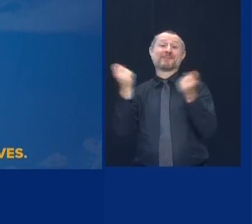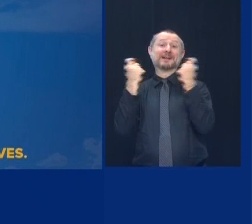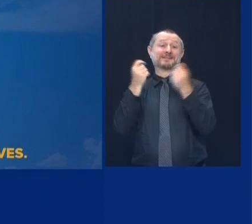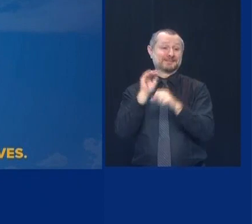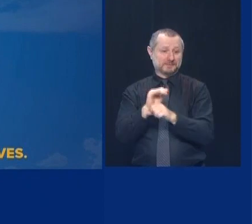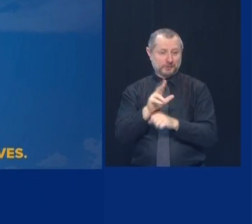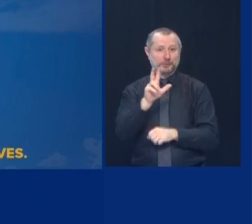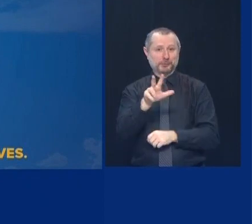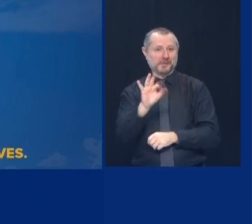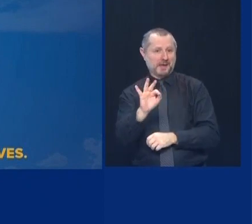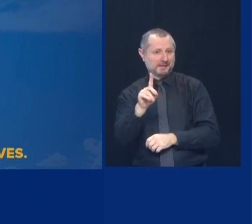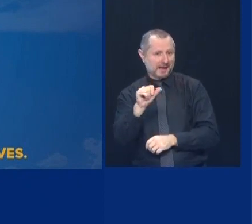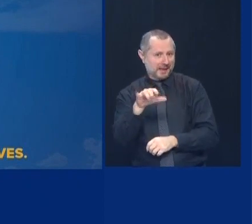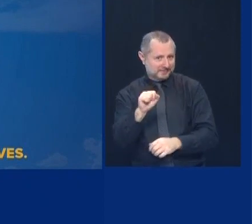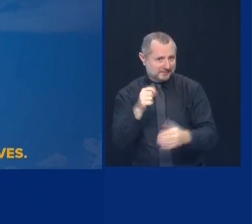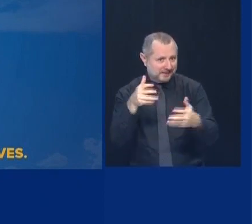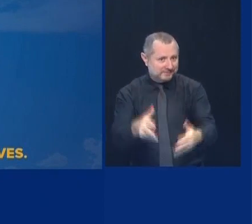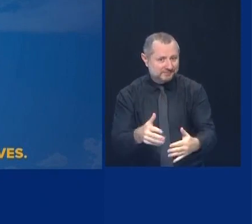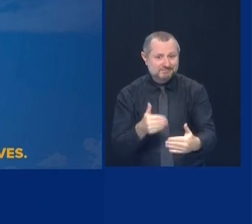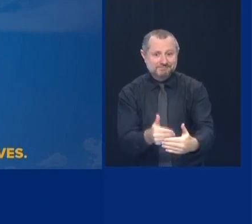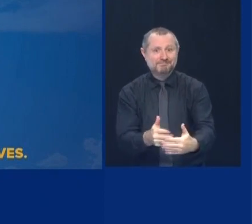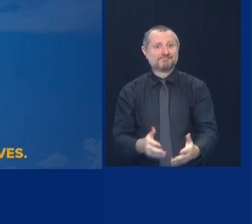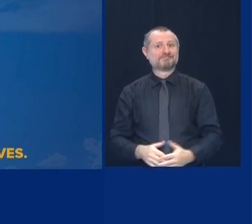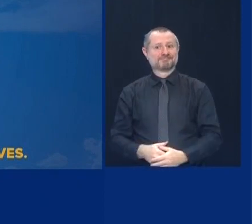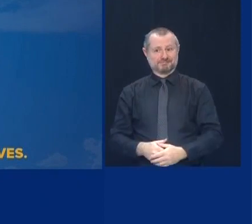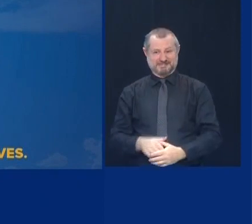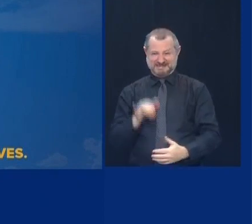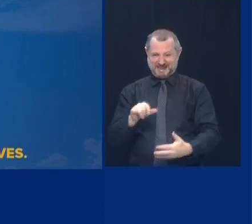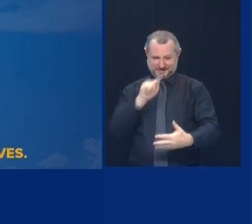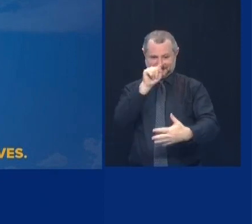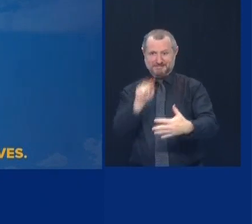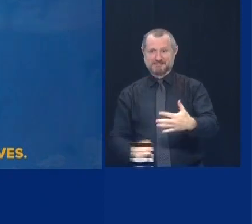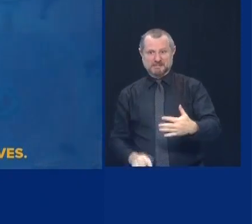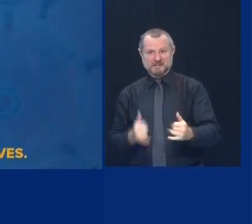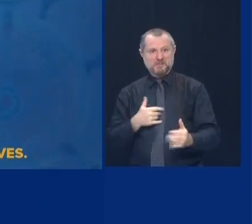FIVE DAYS UNTIL BLACK FRIDAY.ok 33 DAYS UNTIL CHRISTMAS.